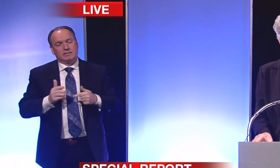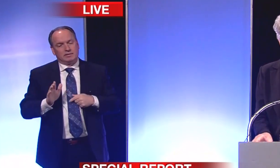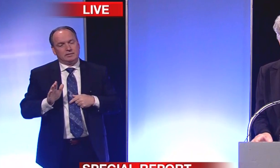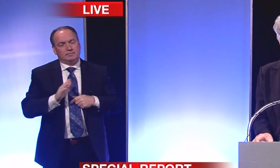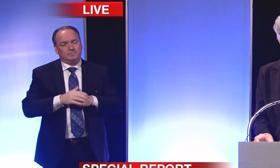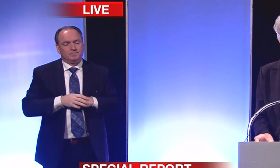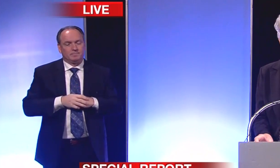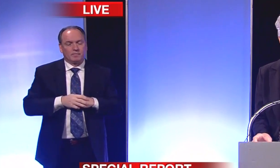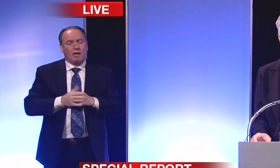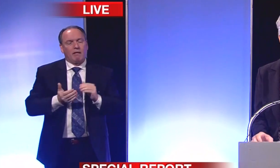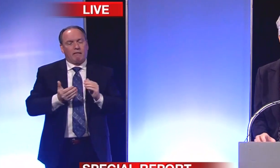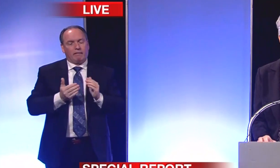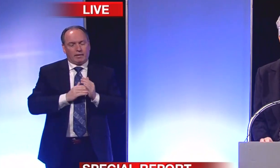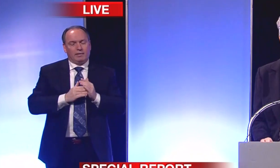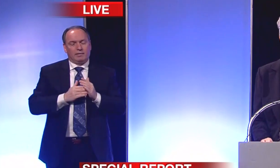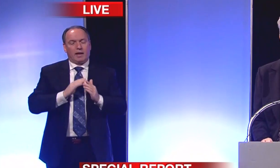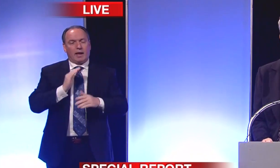TOGETHER WE WILL MAKE A